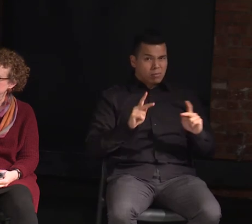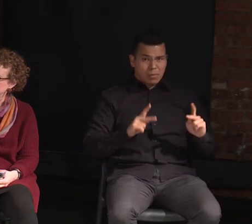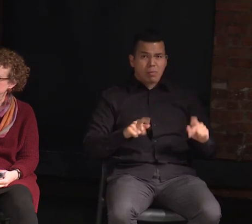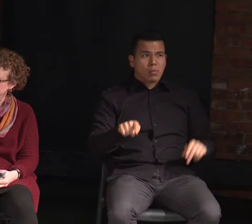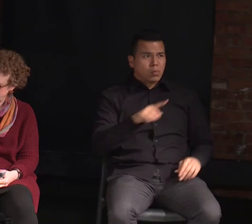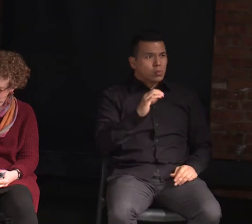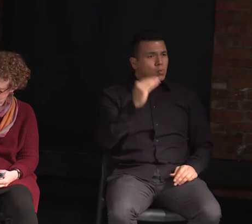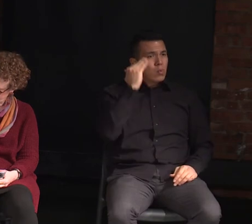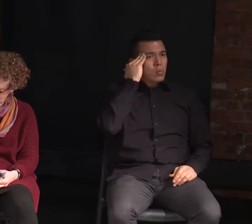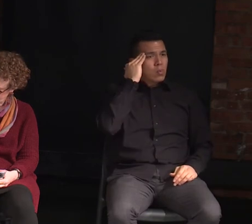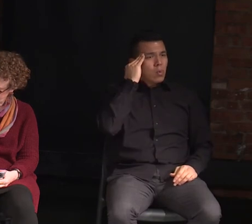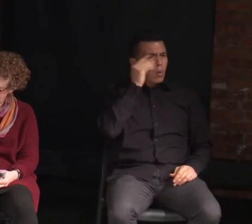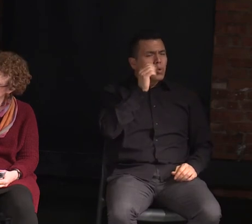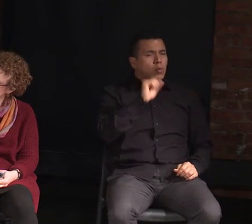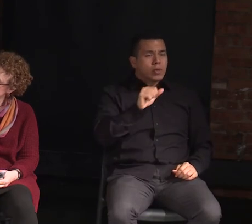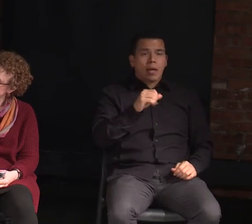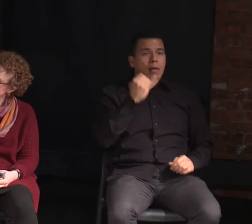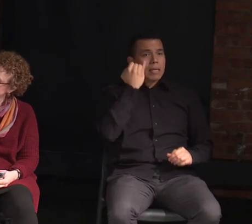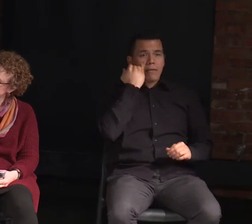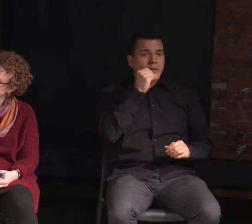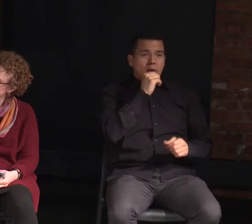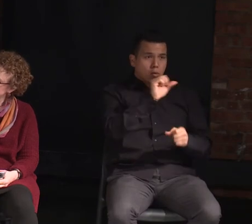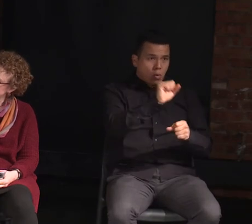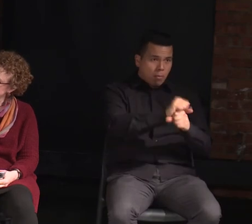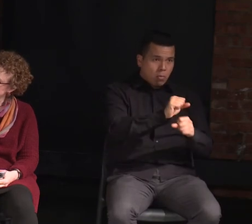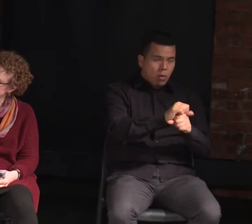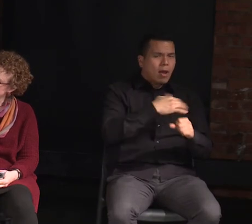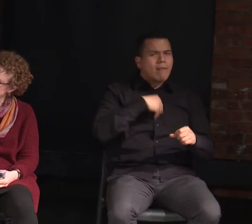file a claim in addition to going to your employer, there's the New York City Human